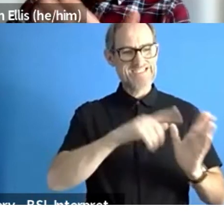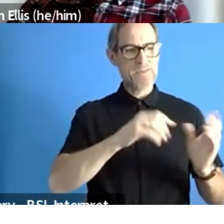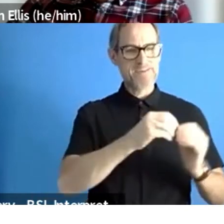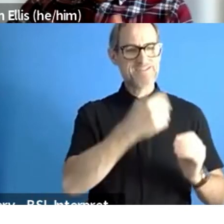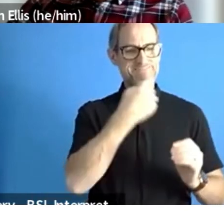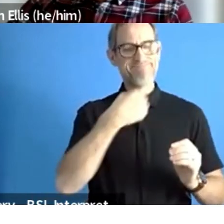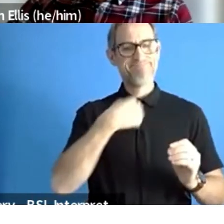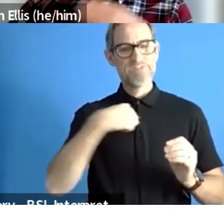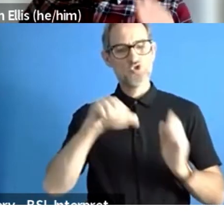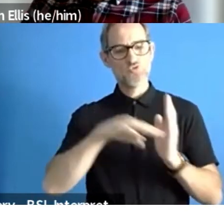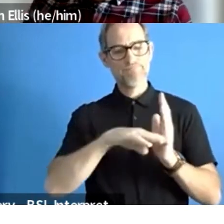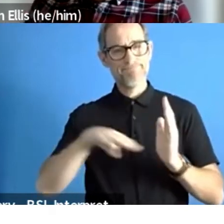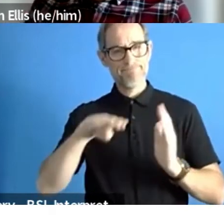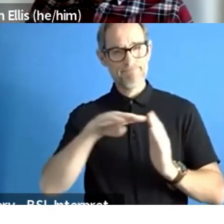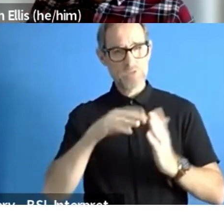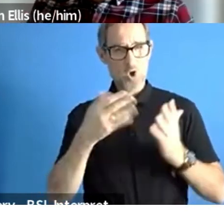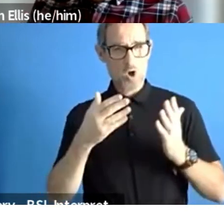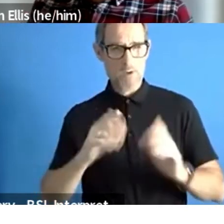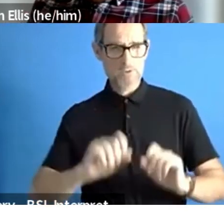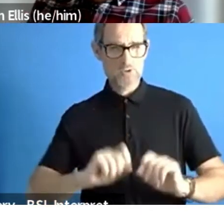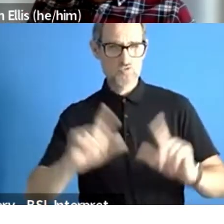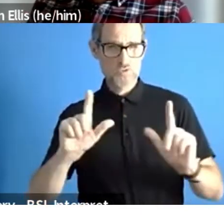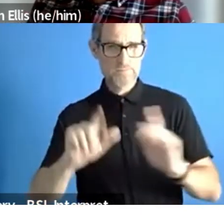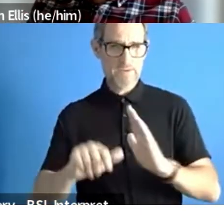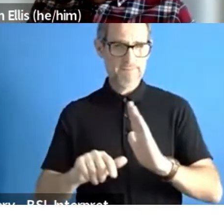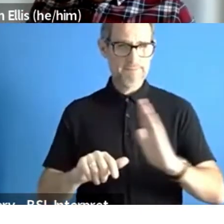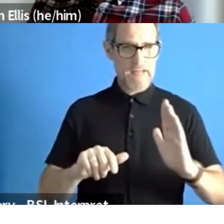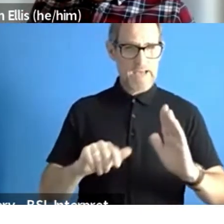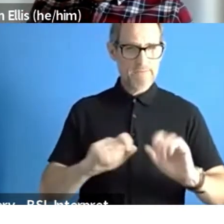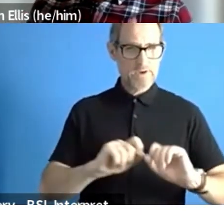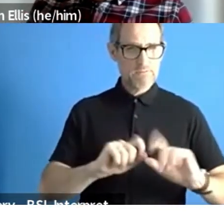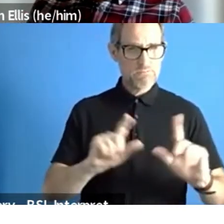Currently on the left-hand side there are a screen shot there and that's a